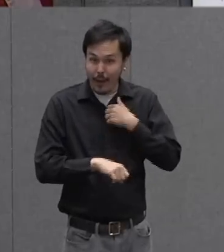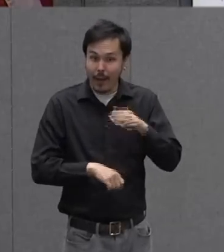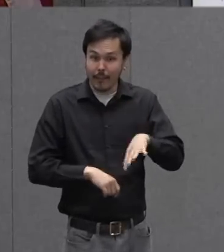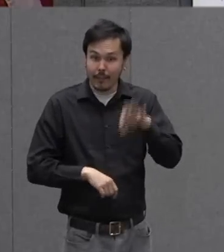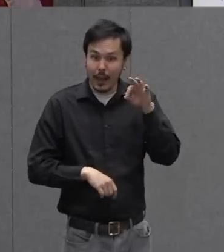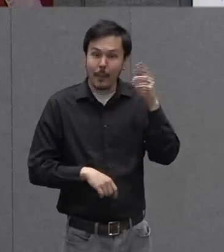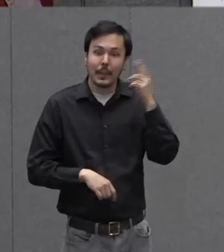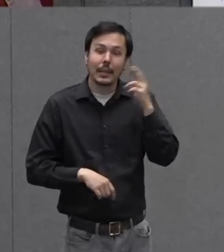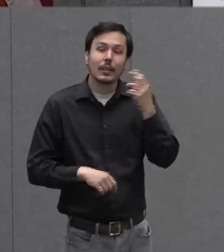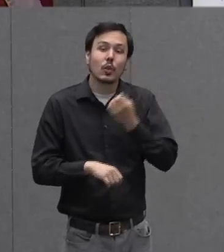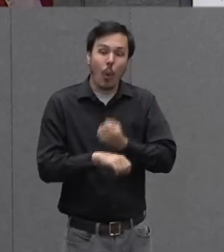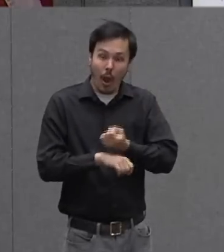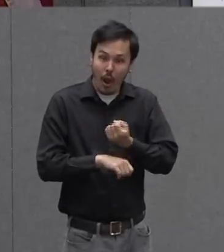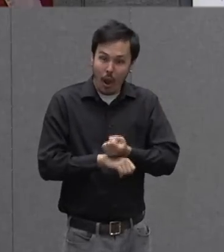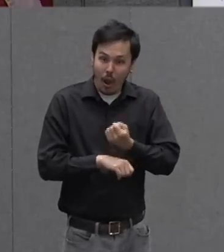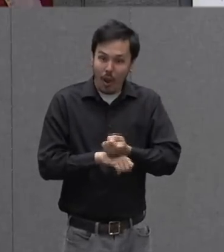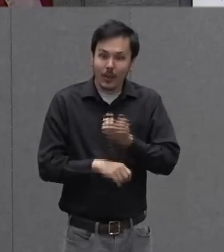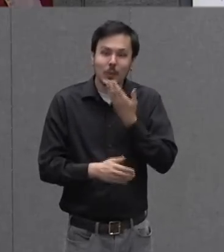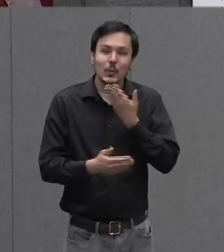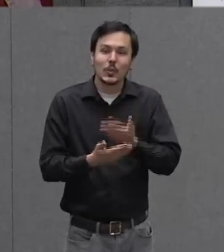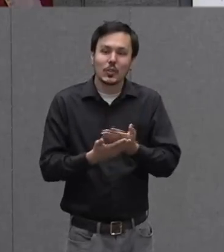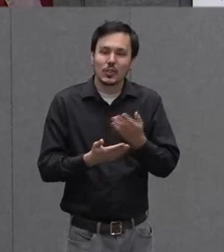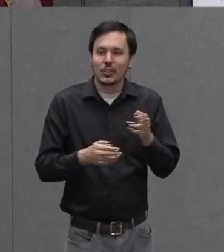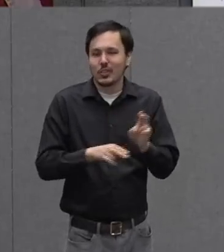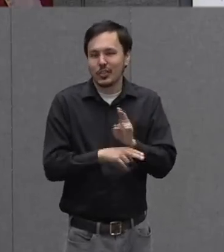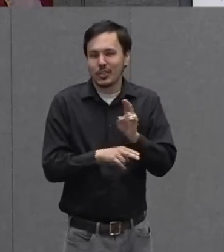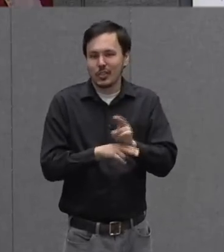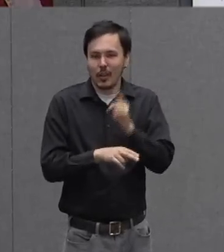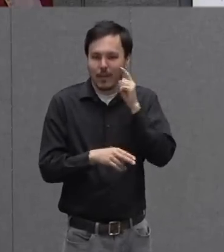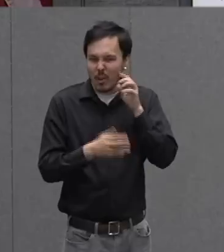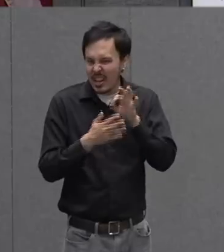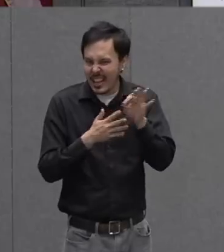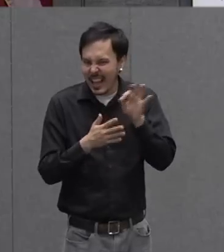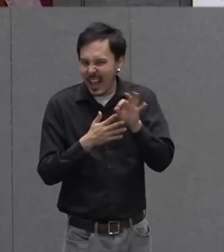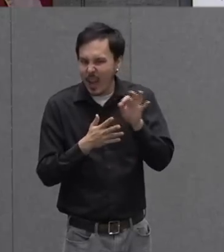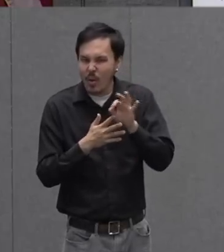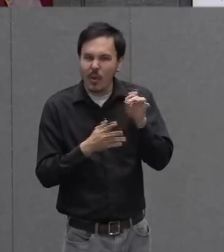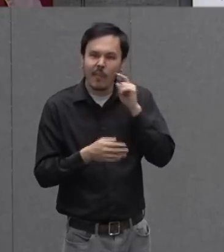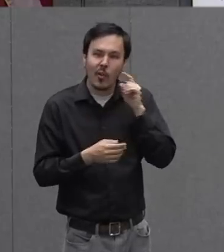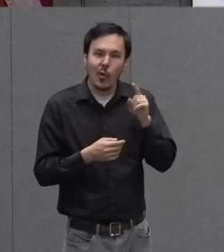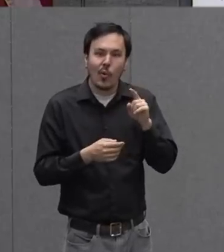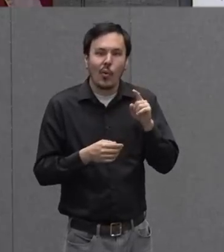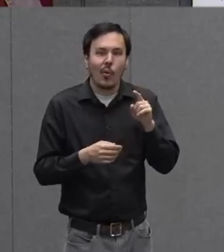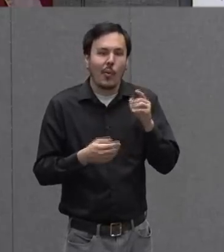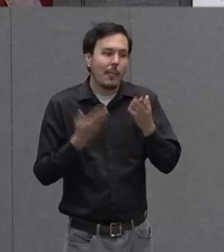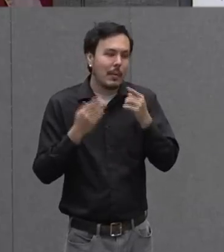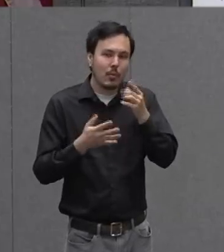you can use to make sure that you're learning to count by twos and fives, but then also practicing